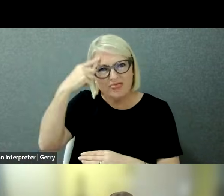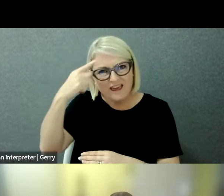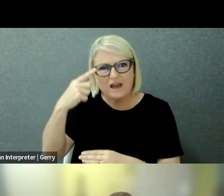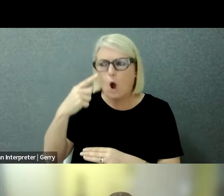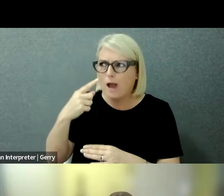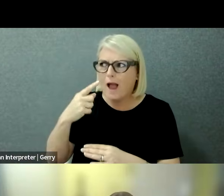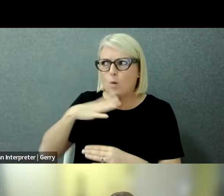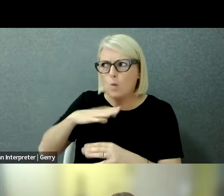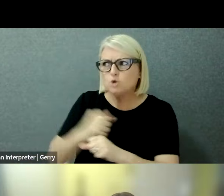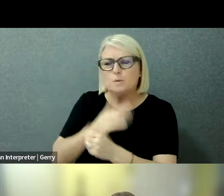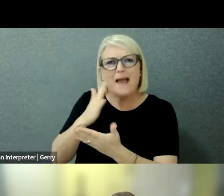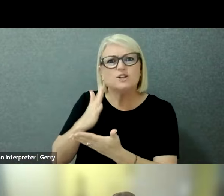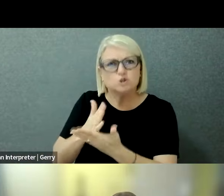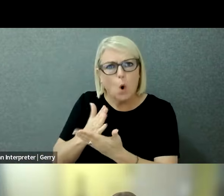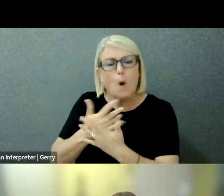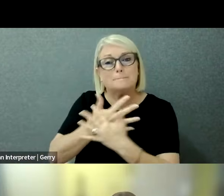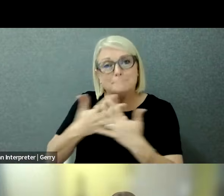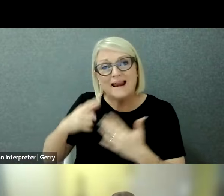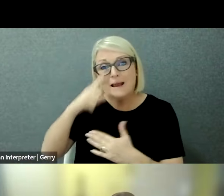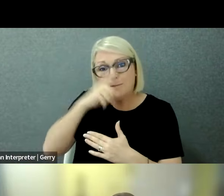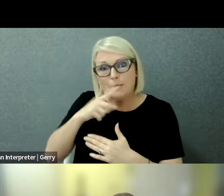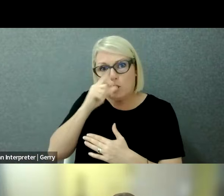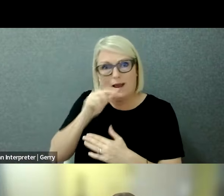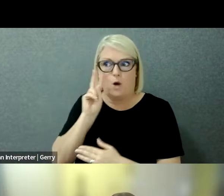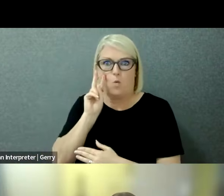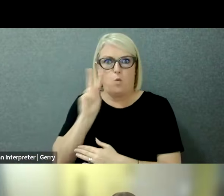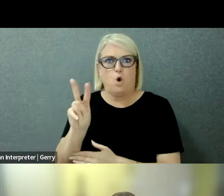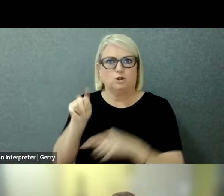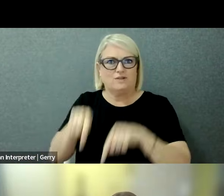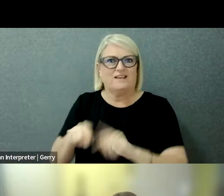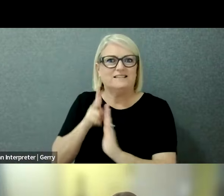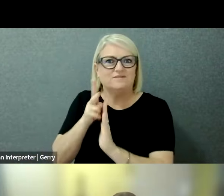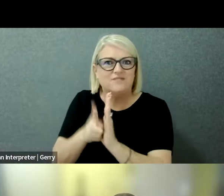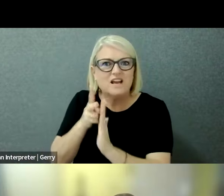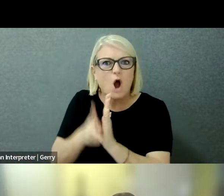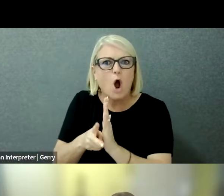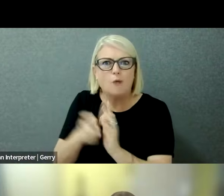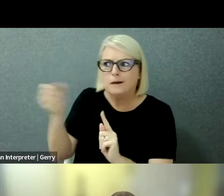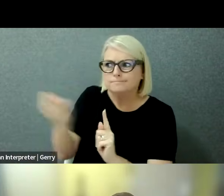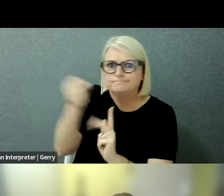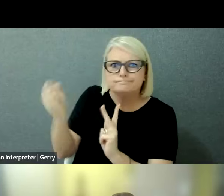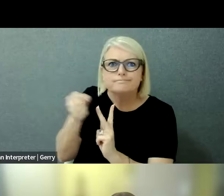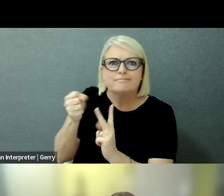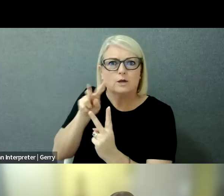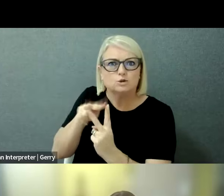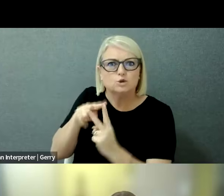many people as possible are going to get a chance to hear it, see it, see it later, understand it,